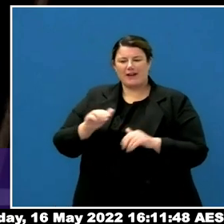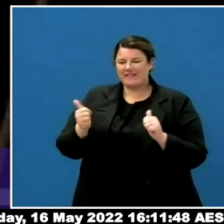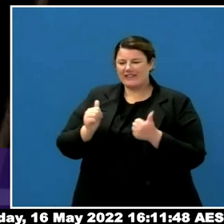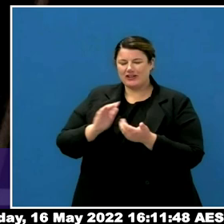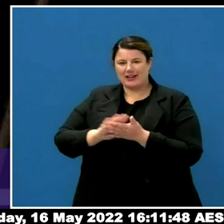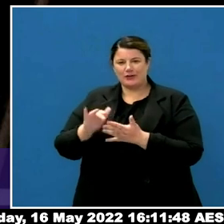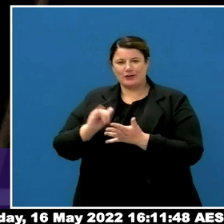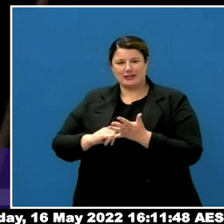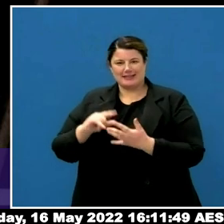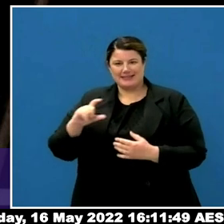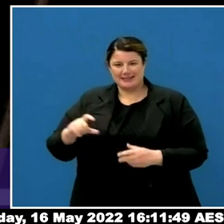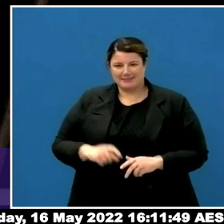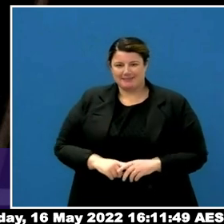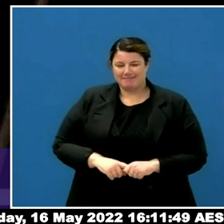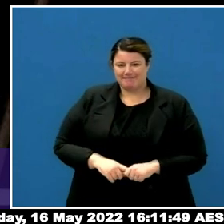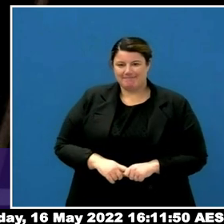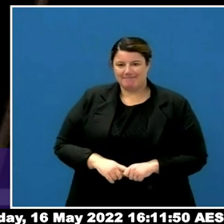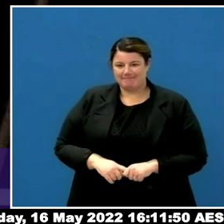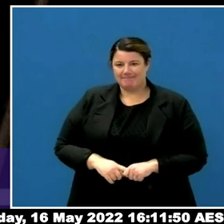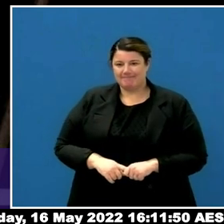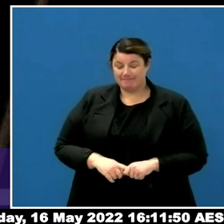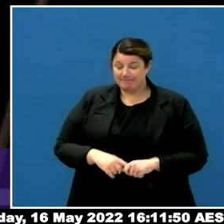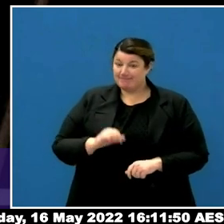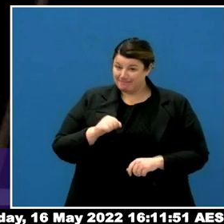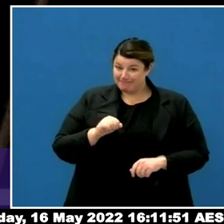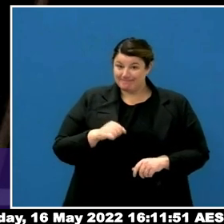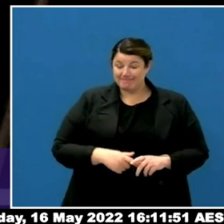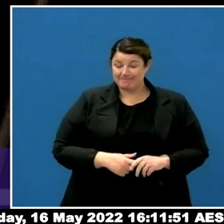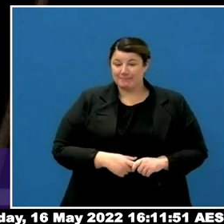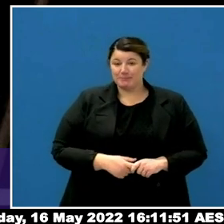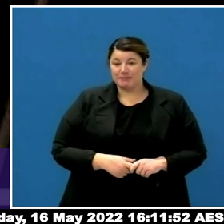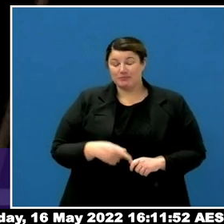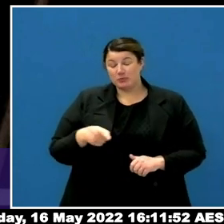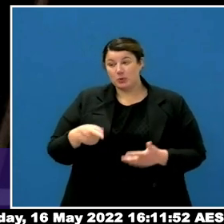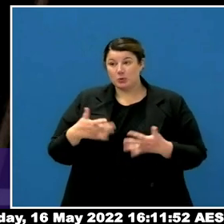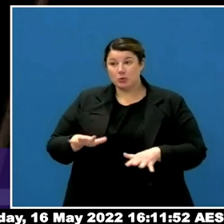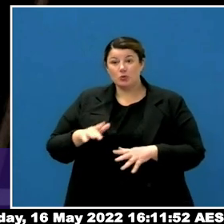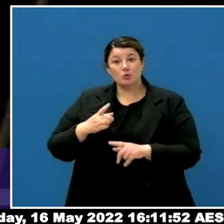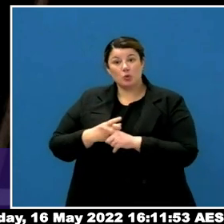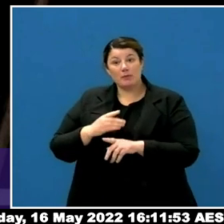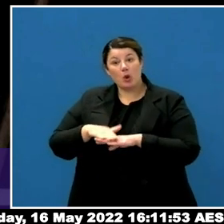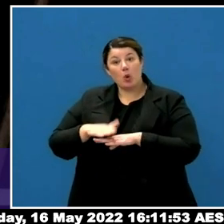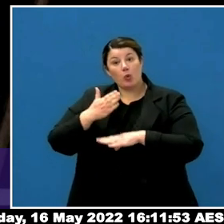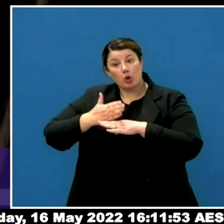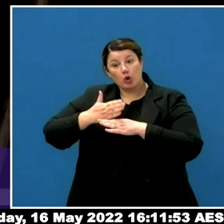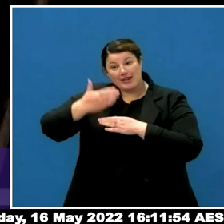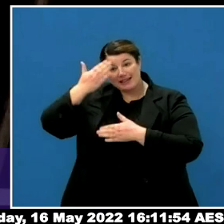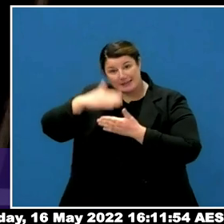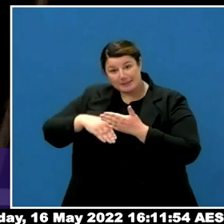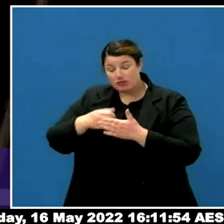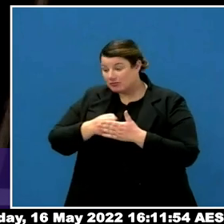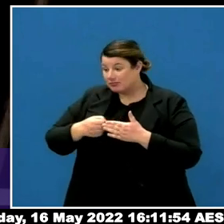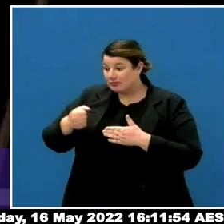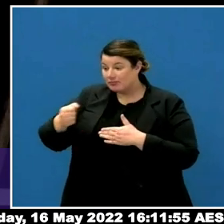And you talked about the work experience that he had had at Coles? Yes. COMMISSIONER BENNETT: Did he enjoy that?